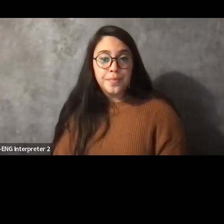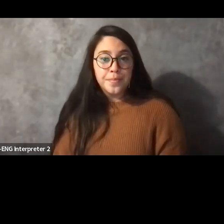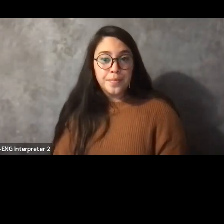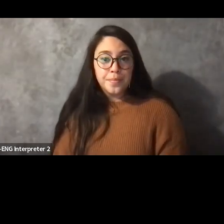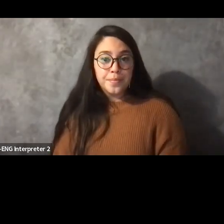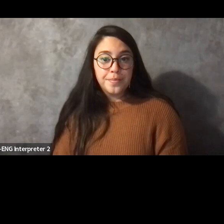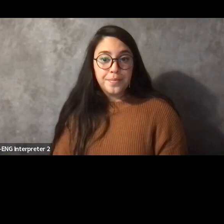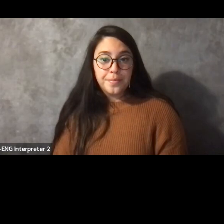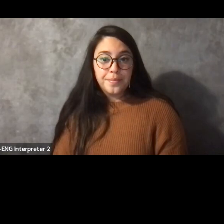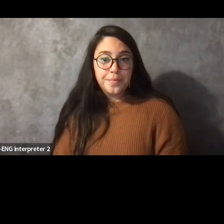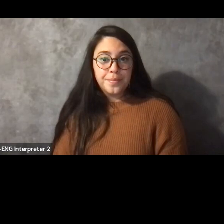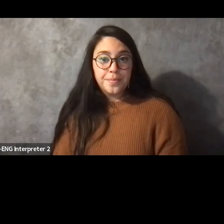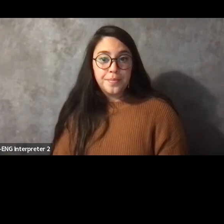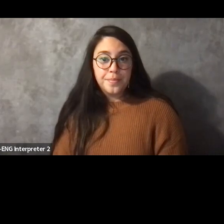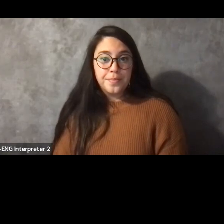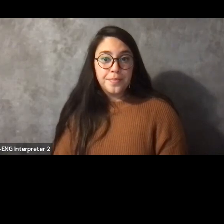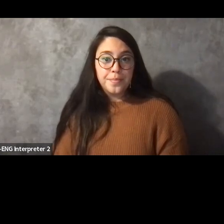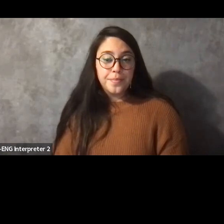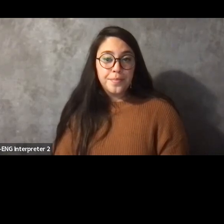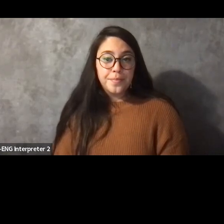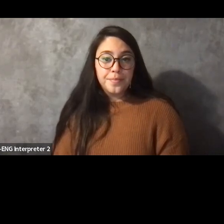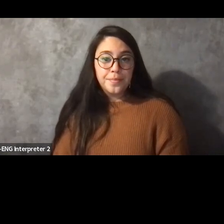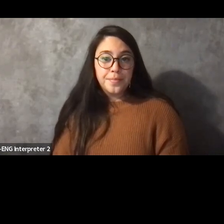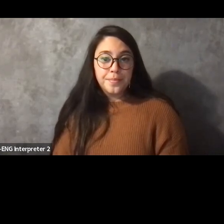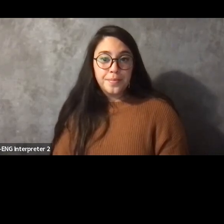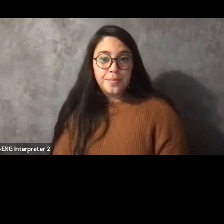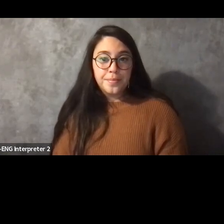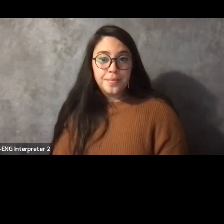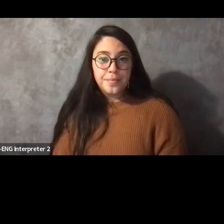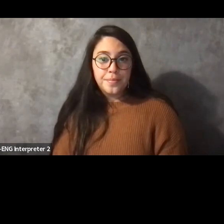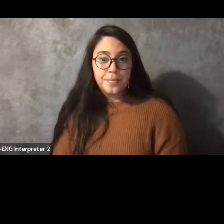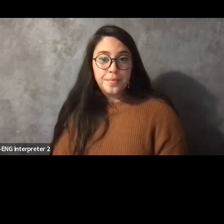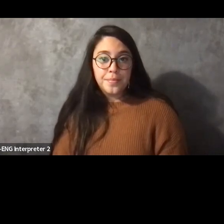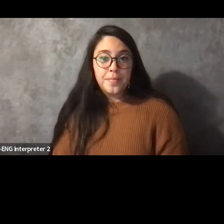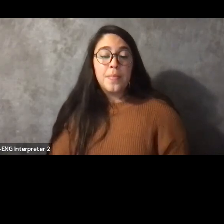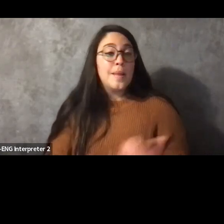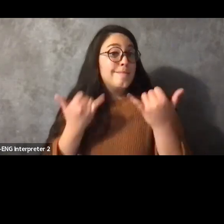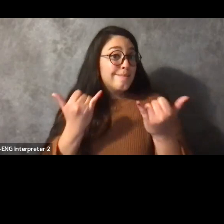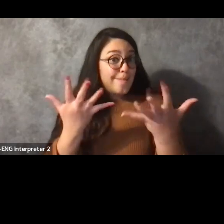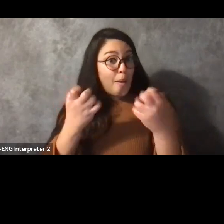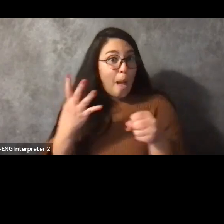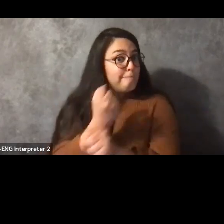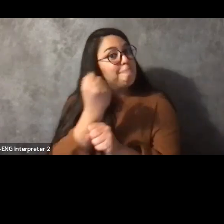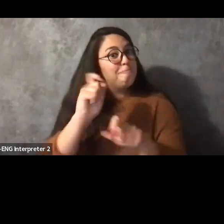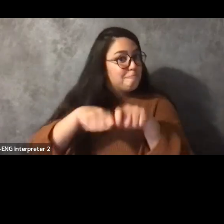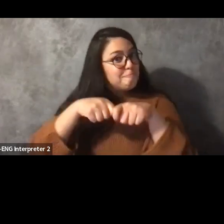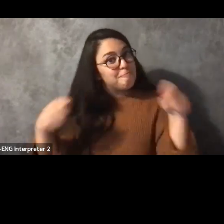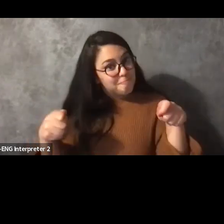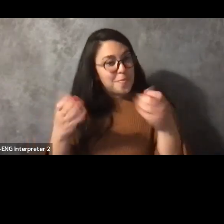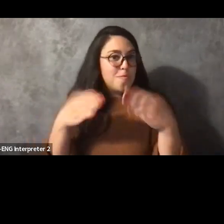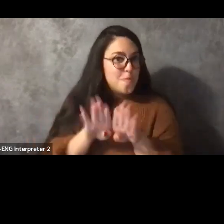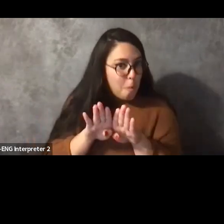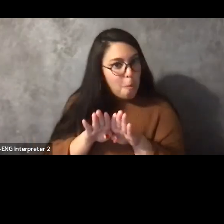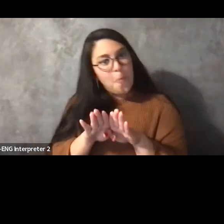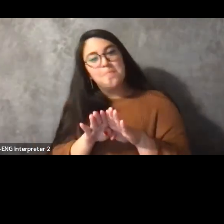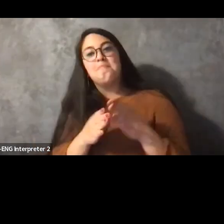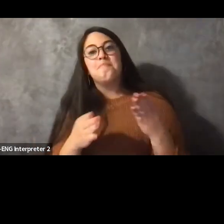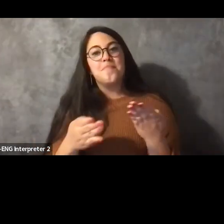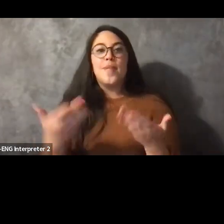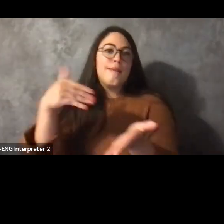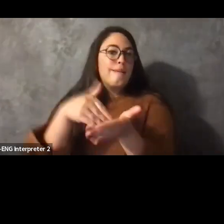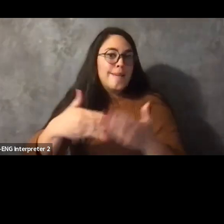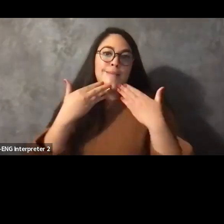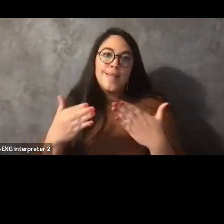I just want to wrap us up and, again, a shout out to Shaina, Shruti, and Melissa.